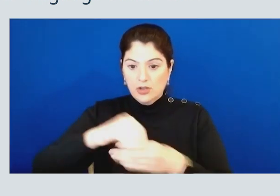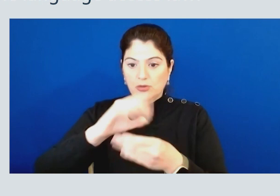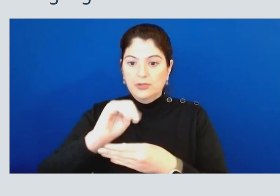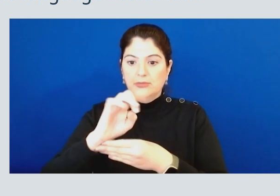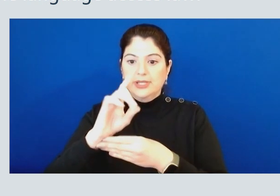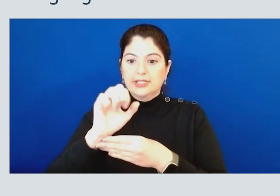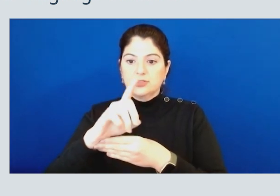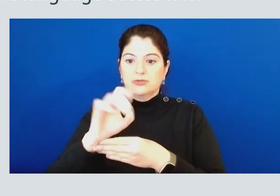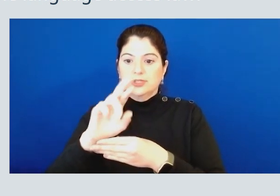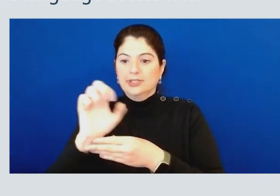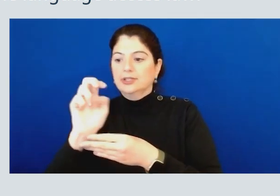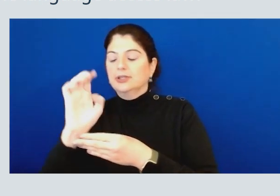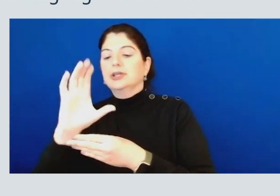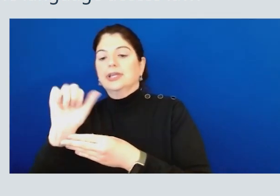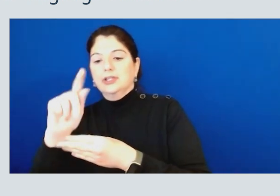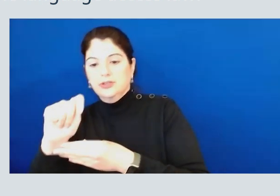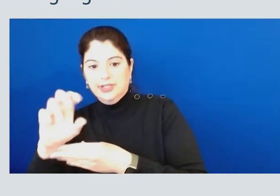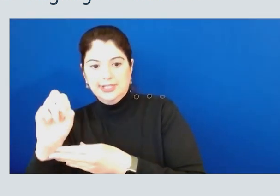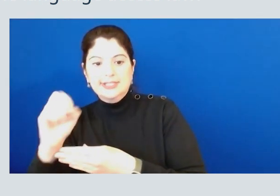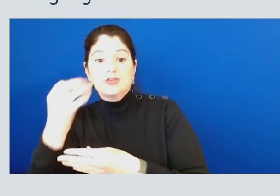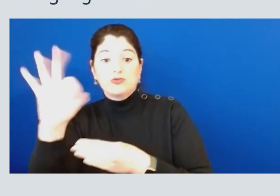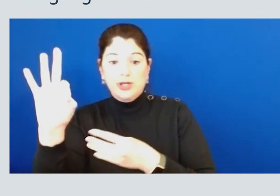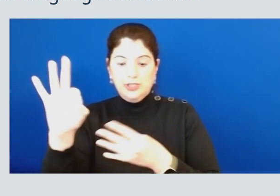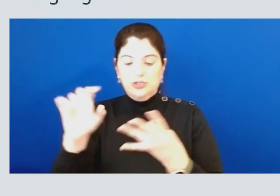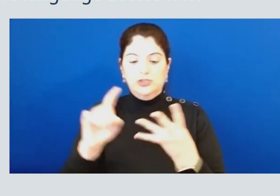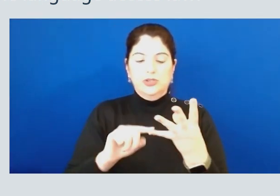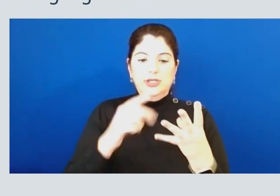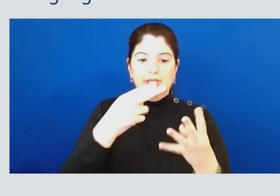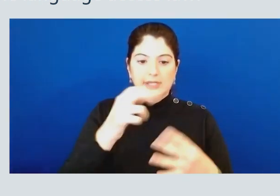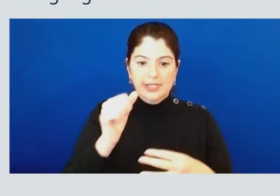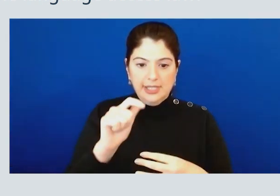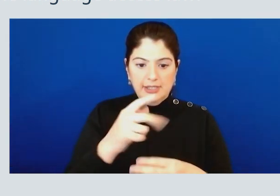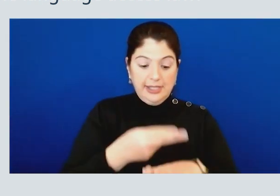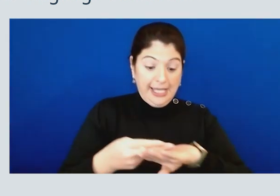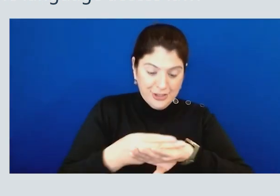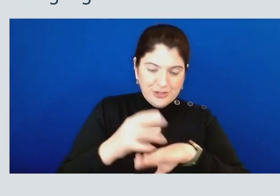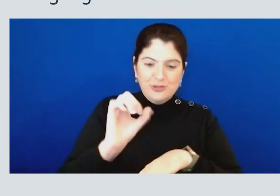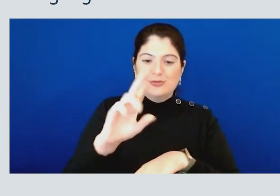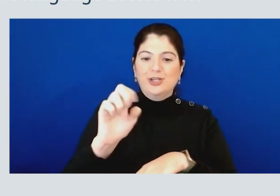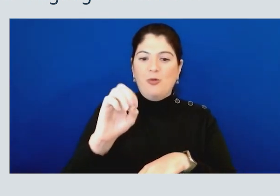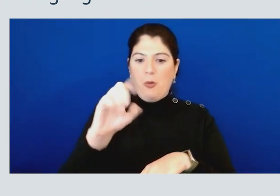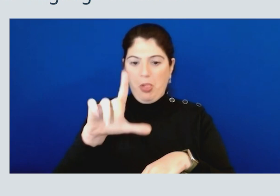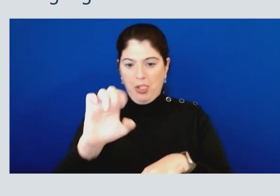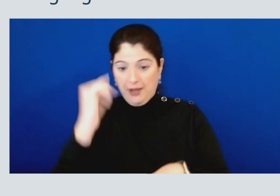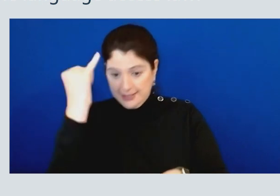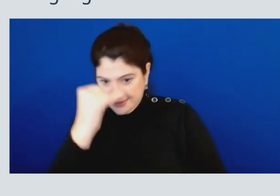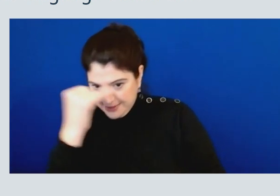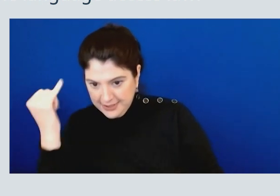French, Haitian Creole, Italian, Korean, Polish, Russian,